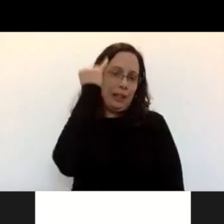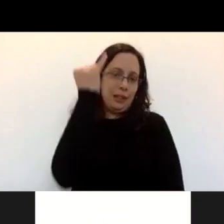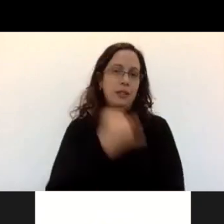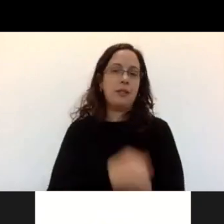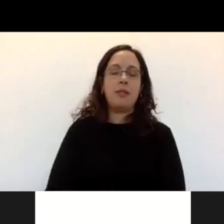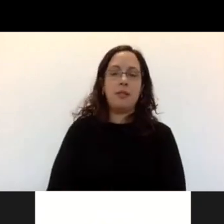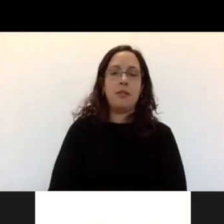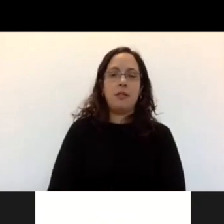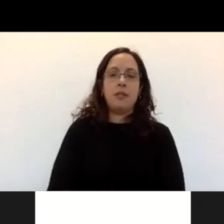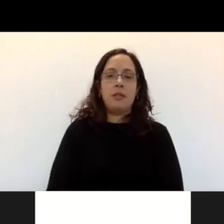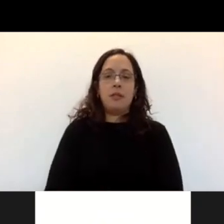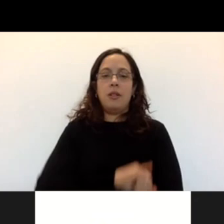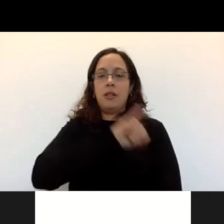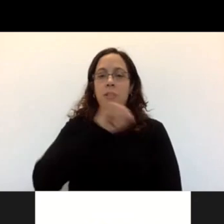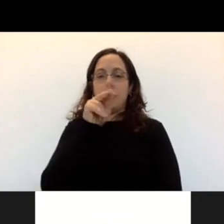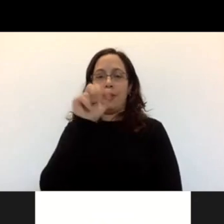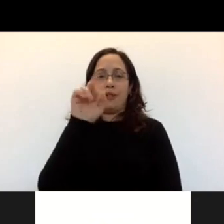Alright, well thank you very much for